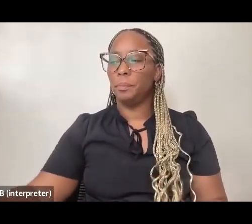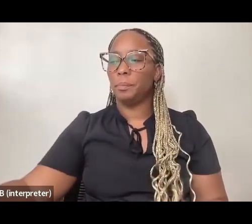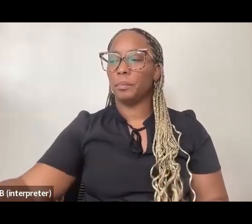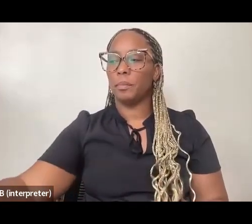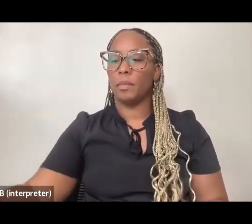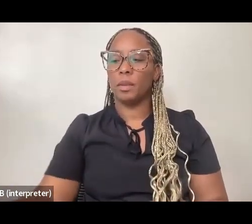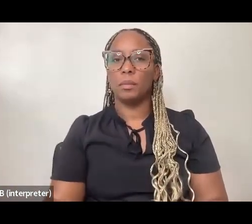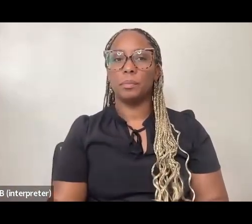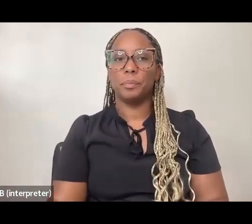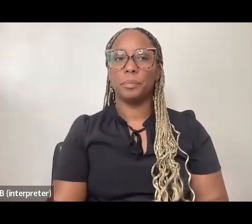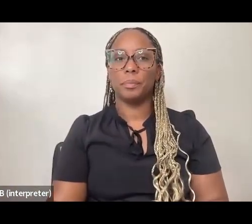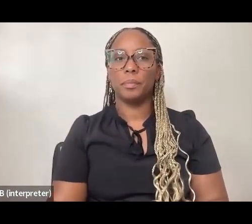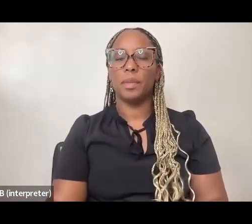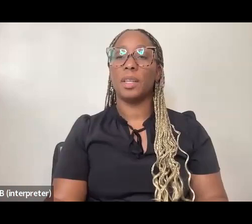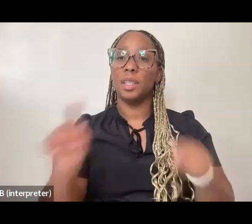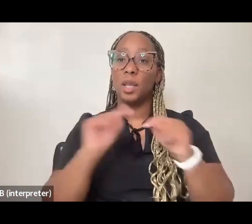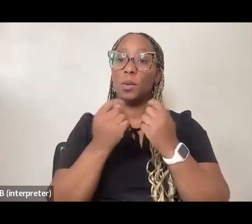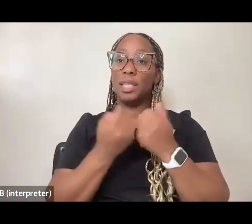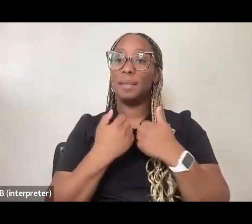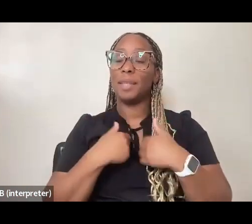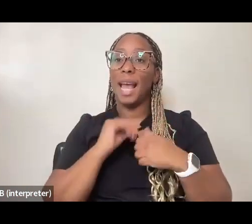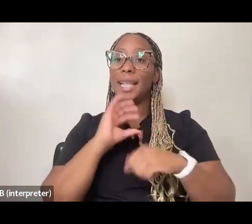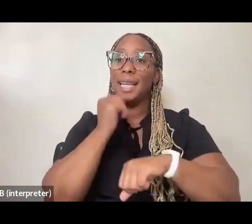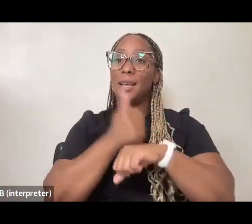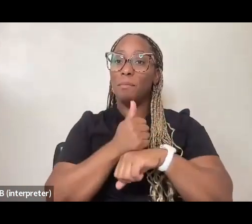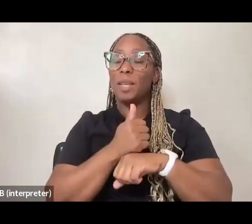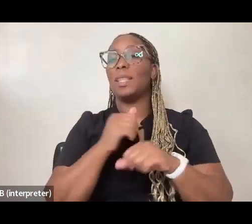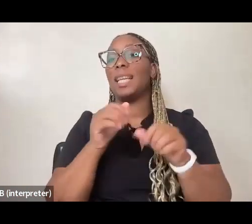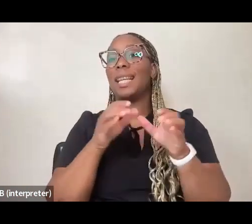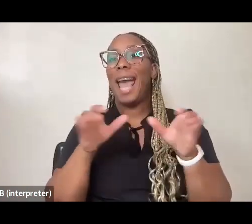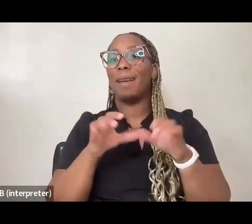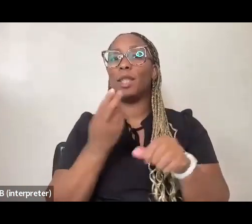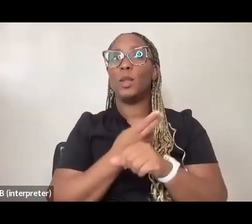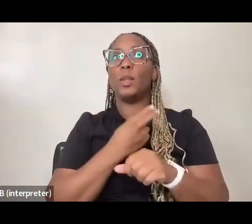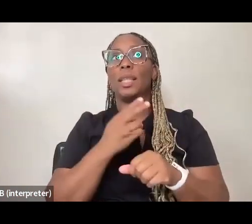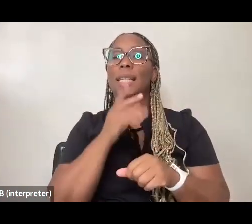Teams has built in captioning using automatic speech -- automatic speech recognition or ASR.